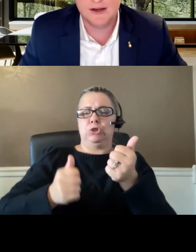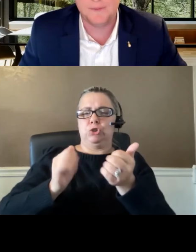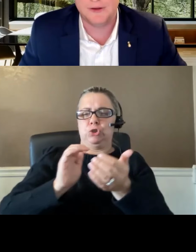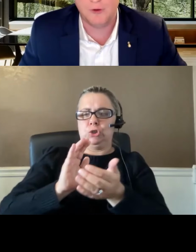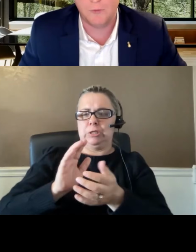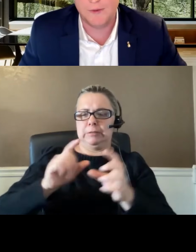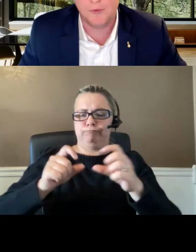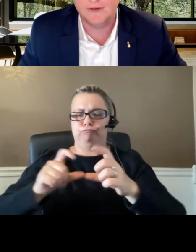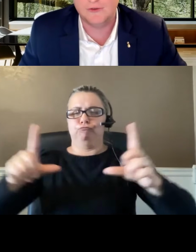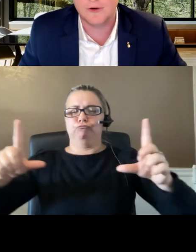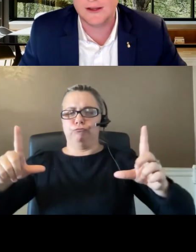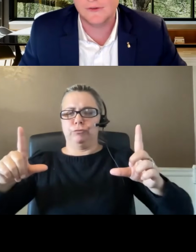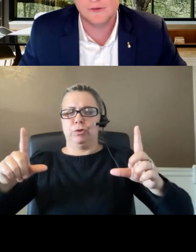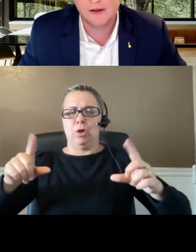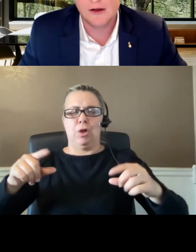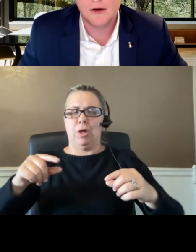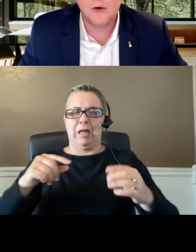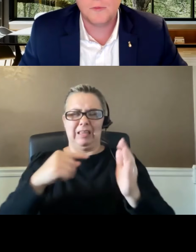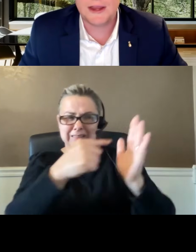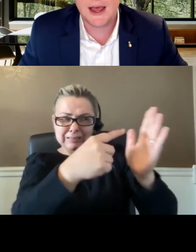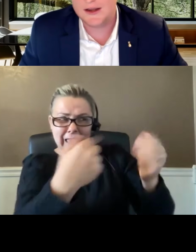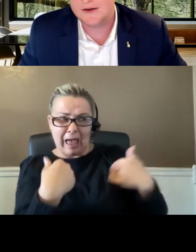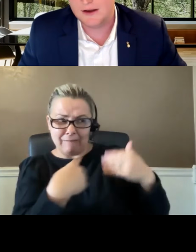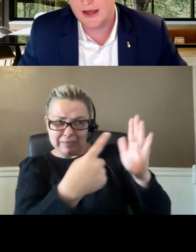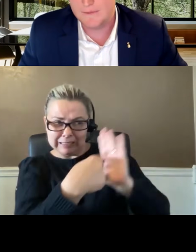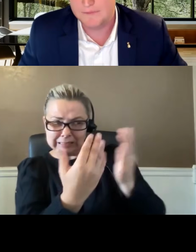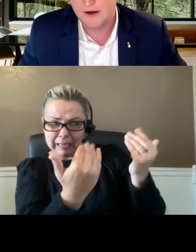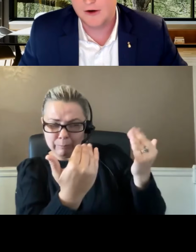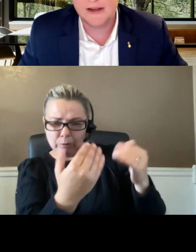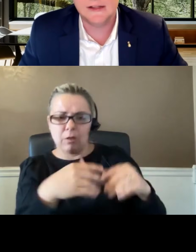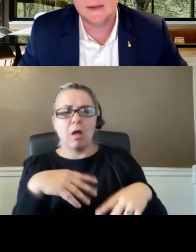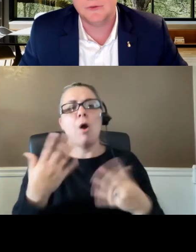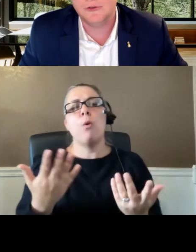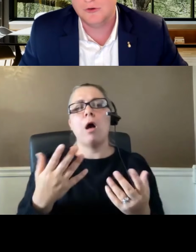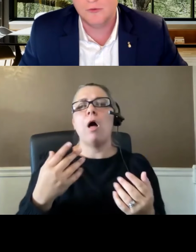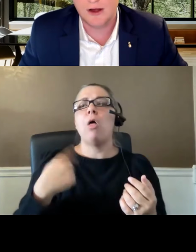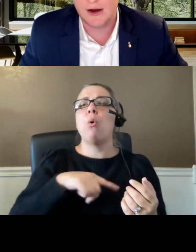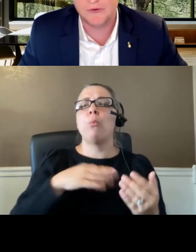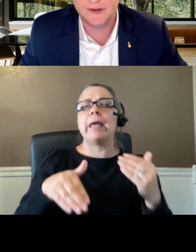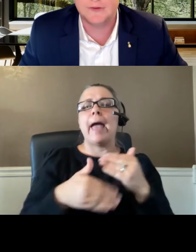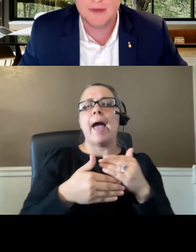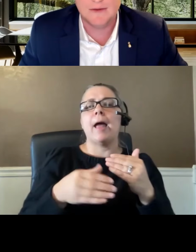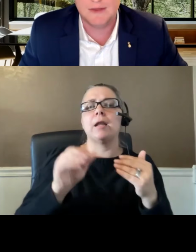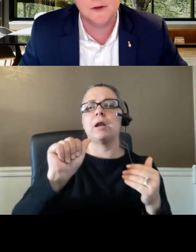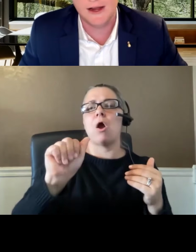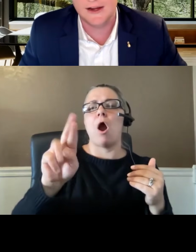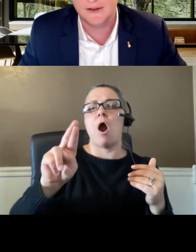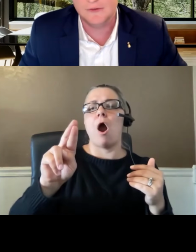me an example of what a one-point story is? Oh we added ARIA labels to our six main menu icons.